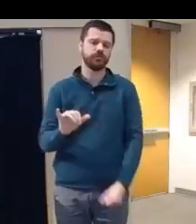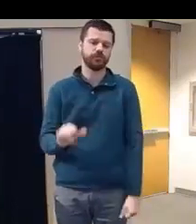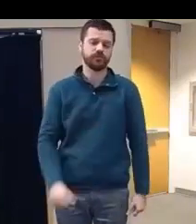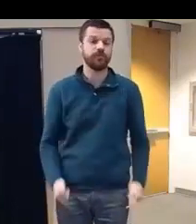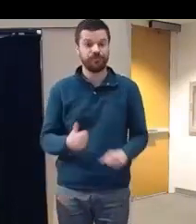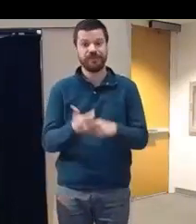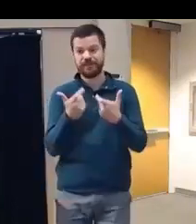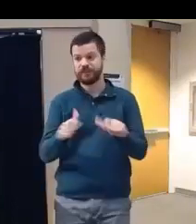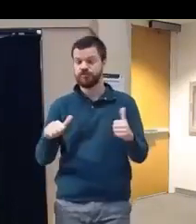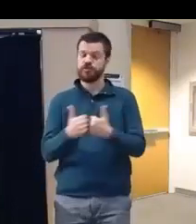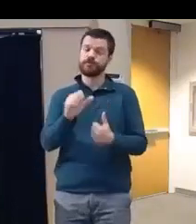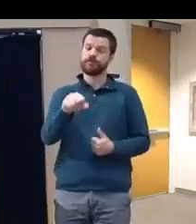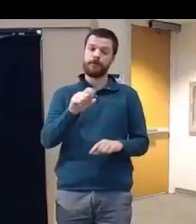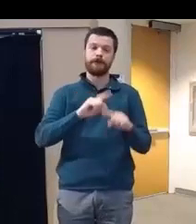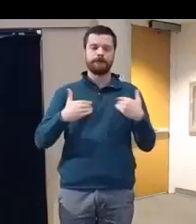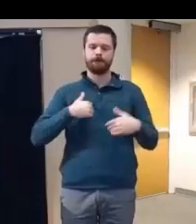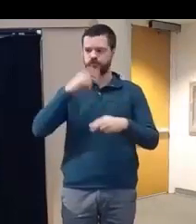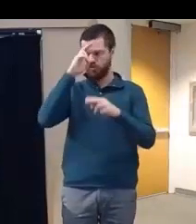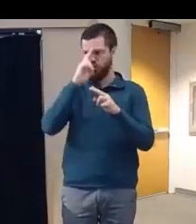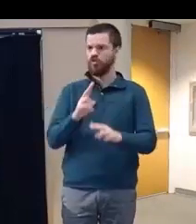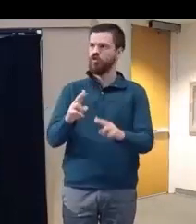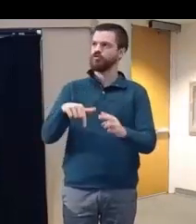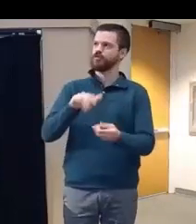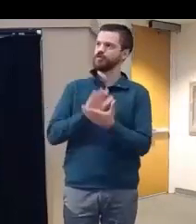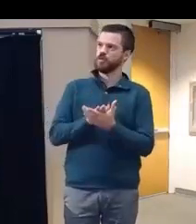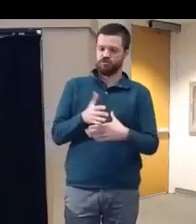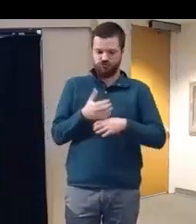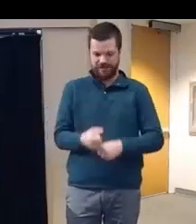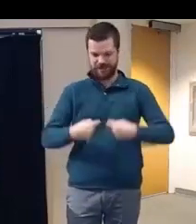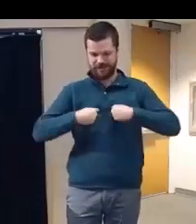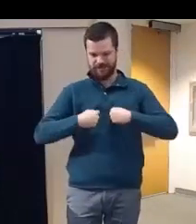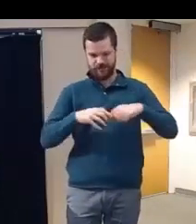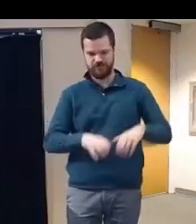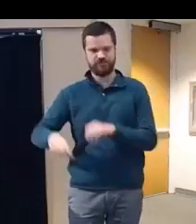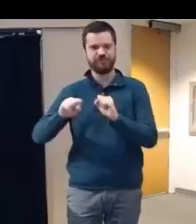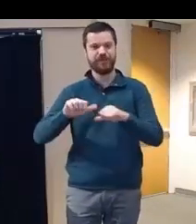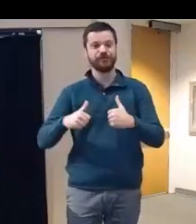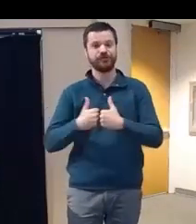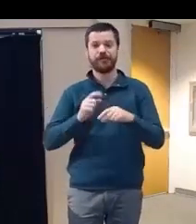lift and I'm honored that the school has trusted me with that left but certainly I I can't do it